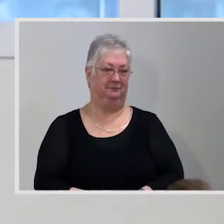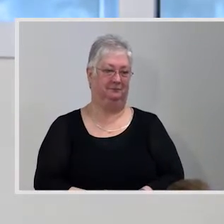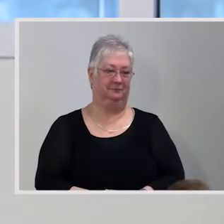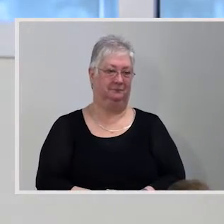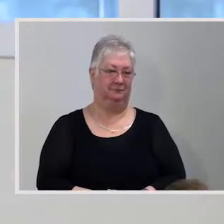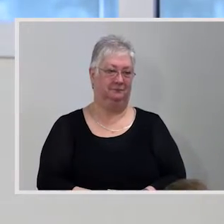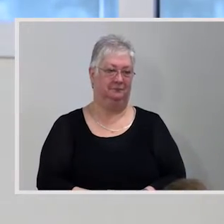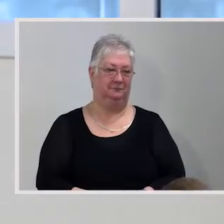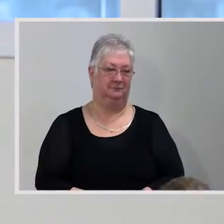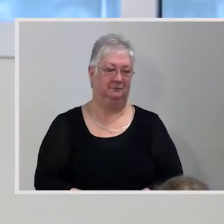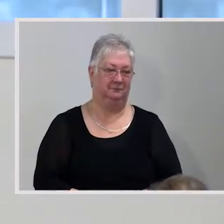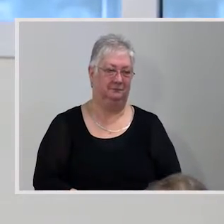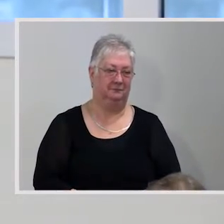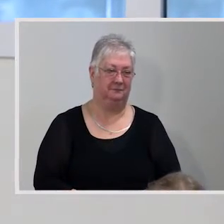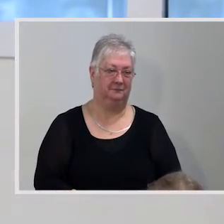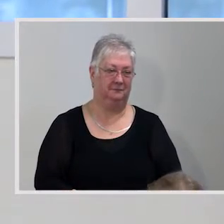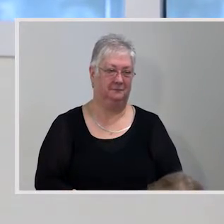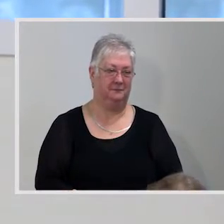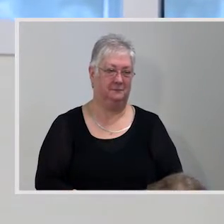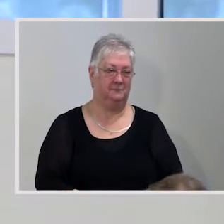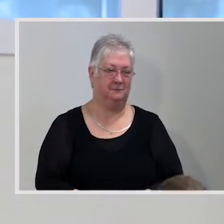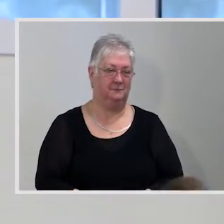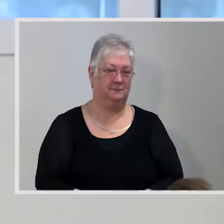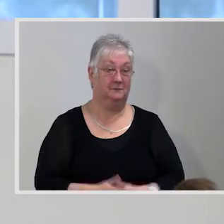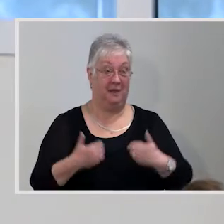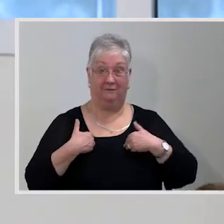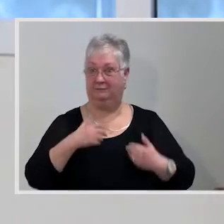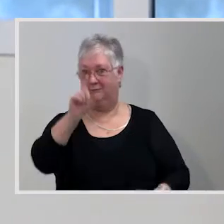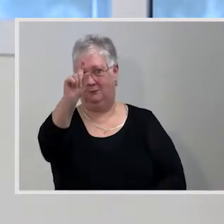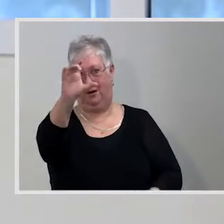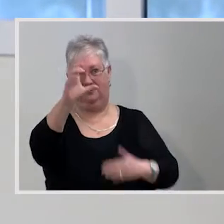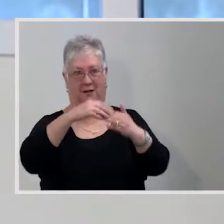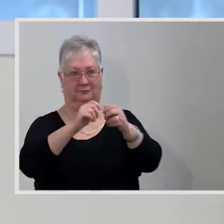YOU'VE GOT $100. AND RIGHT NOW YOU'RE THE MAYOR. YOU NEED TO FIGURE OUT HOW